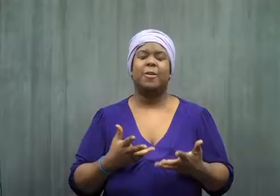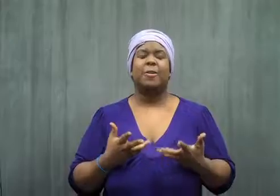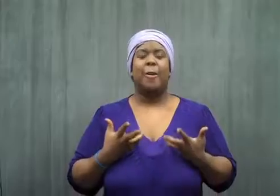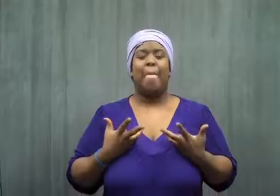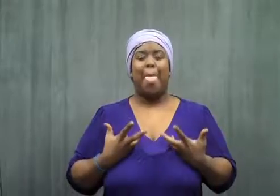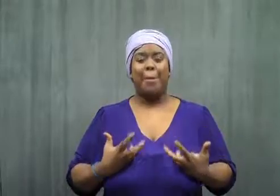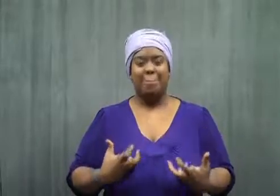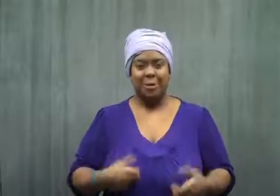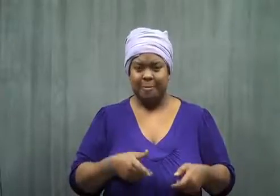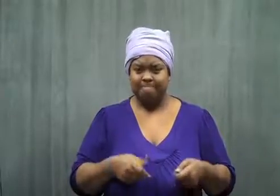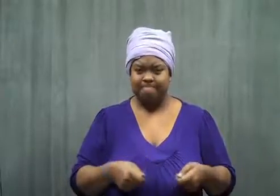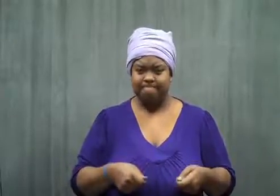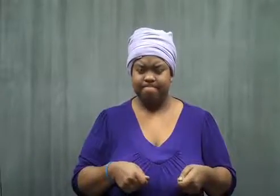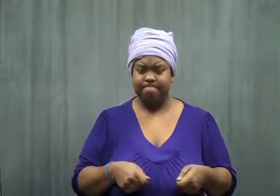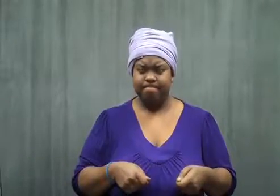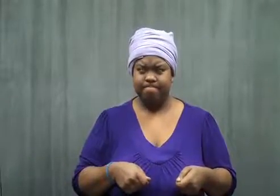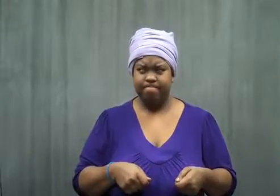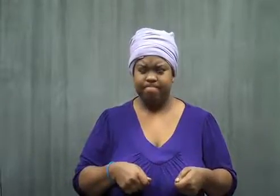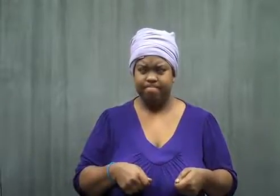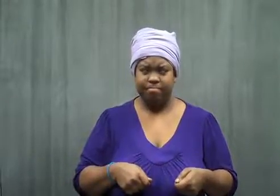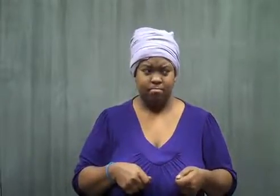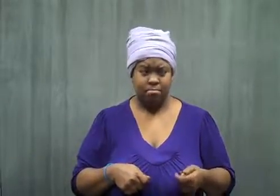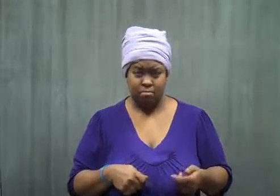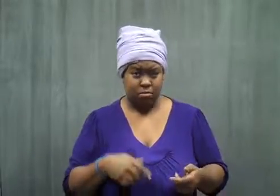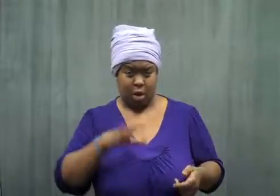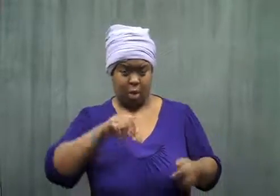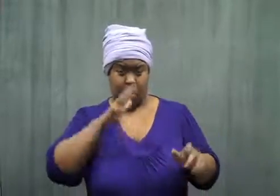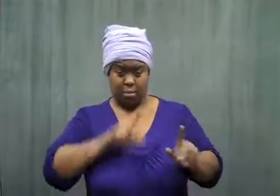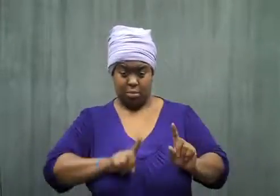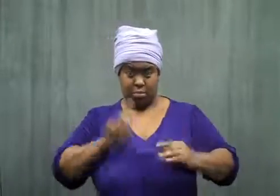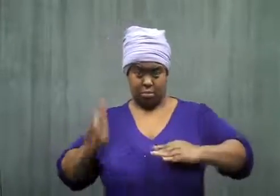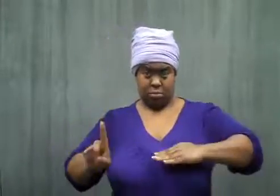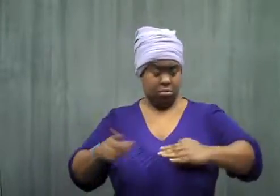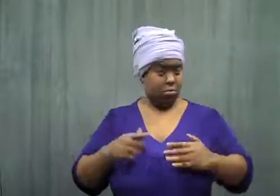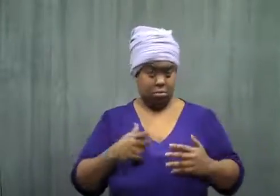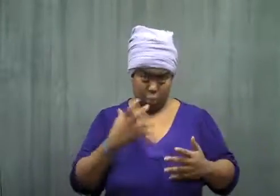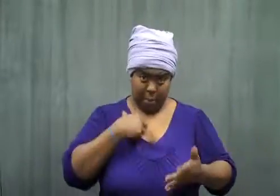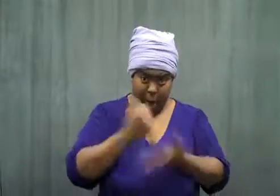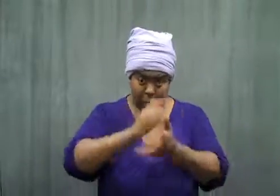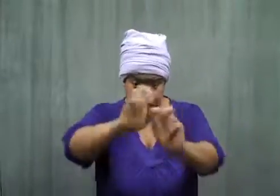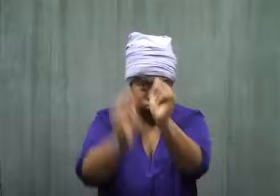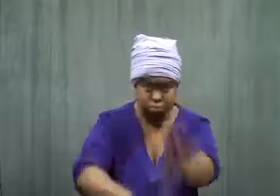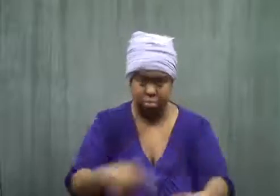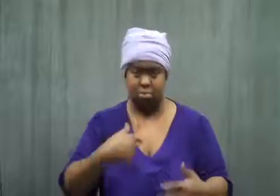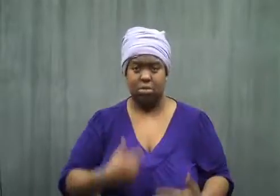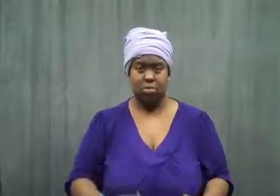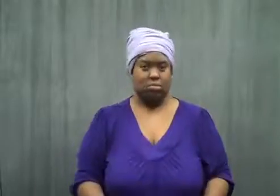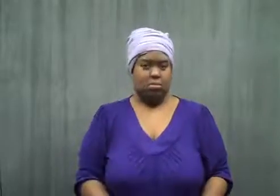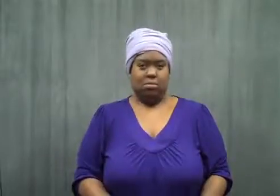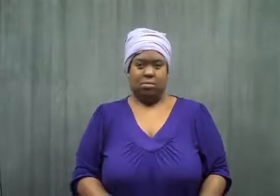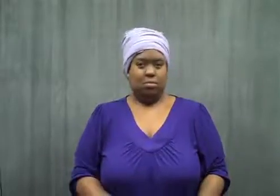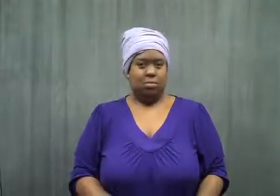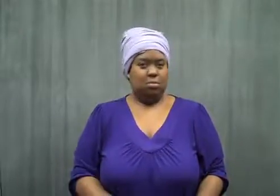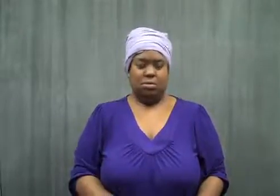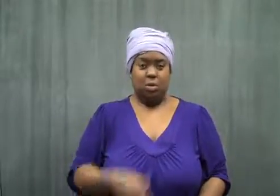She said, "Do you want me to help you take them off?" I shook my head no.